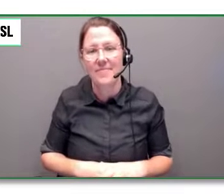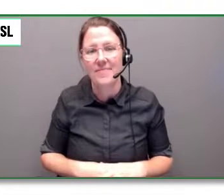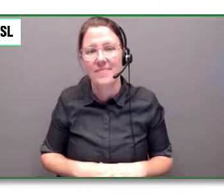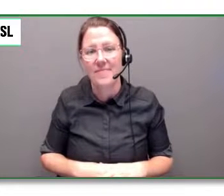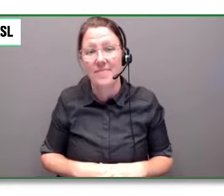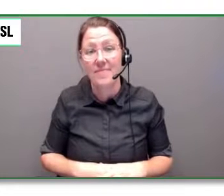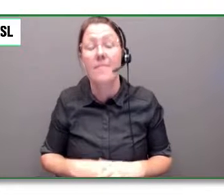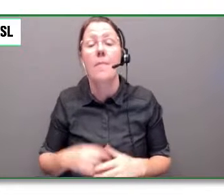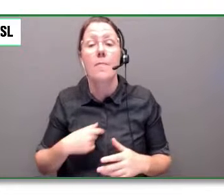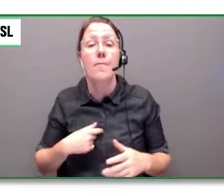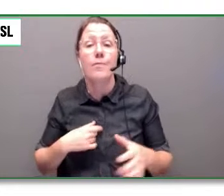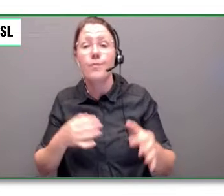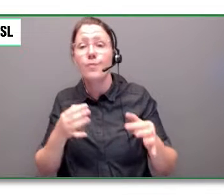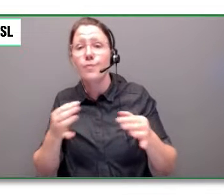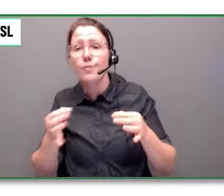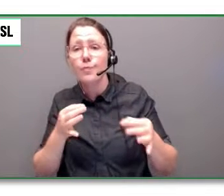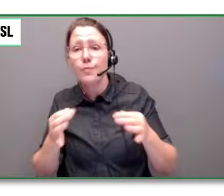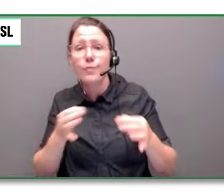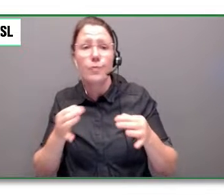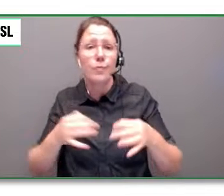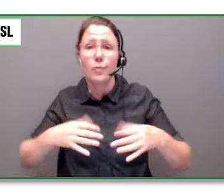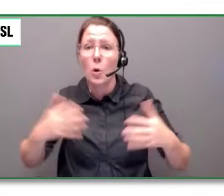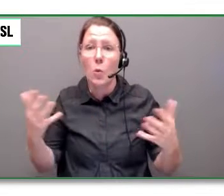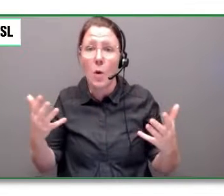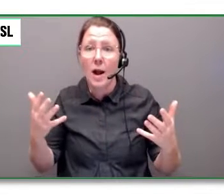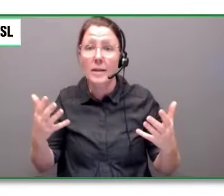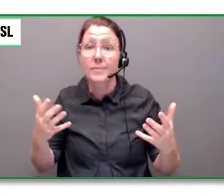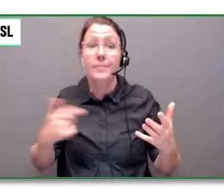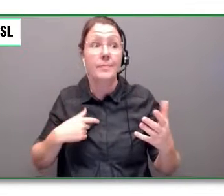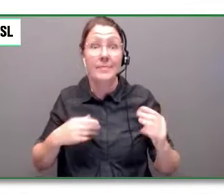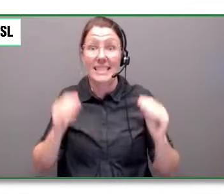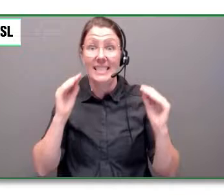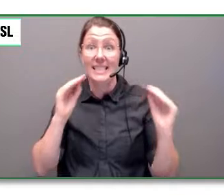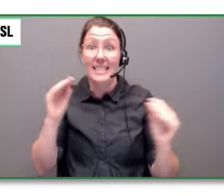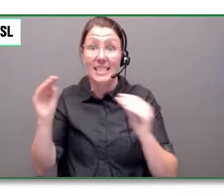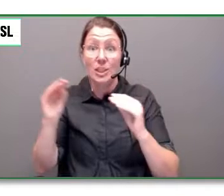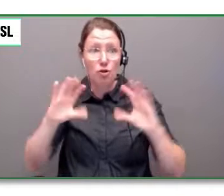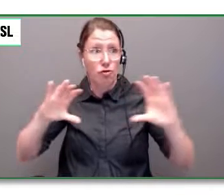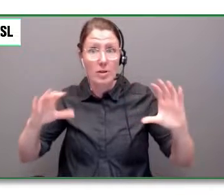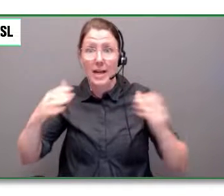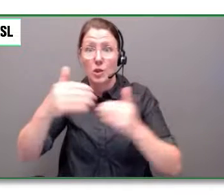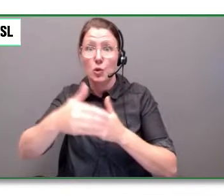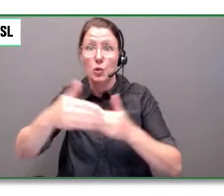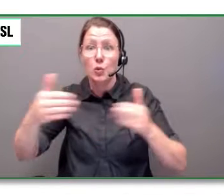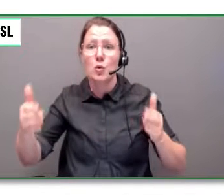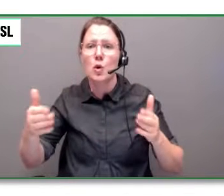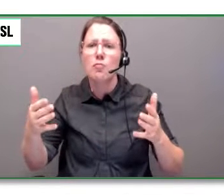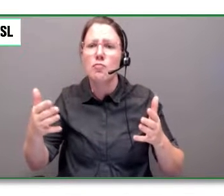to incorporate the topic of ability, accessibility,